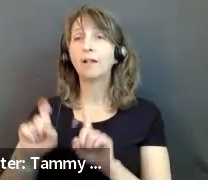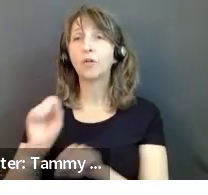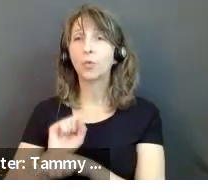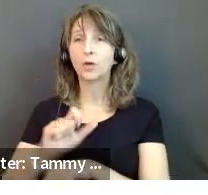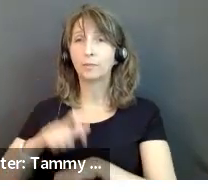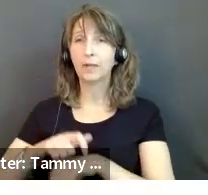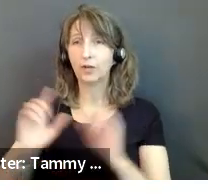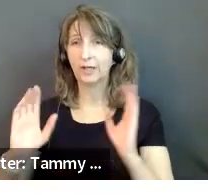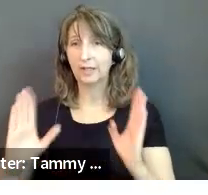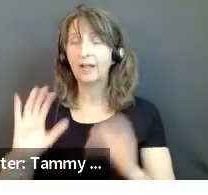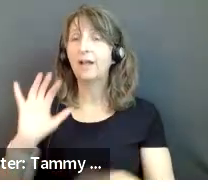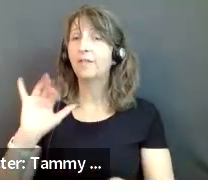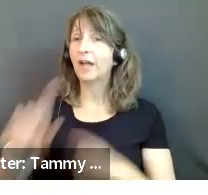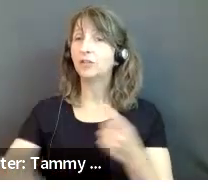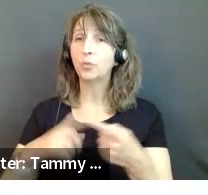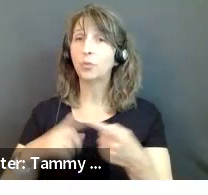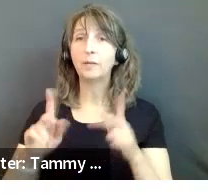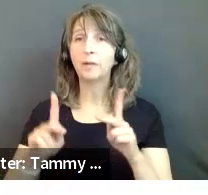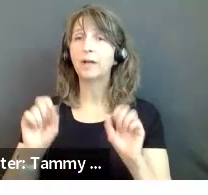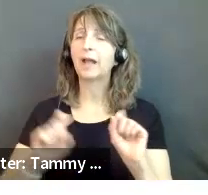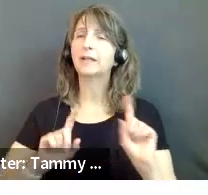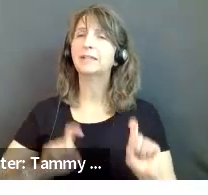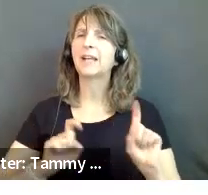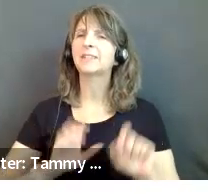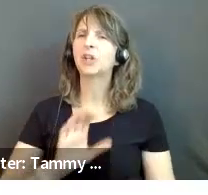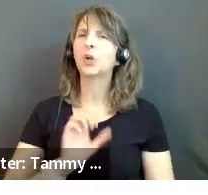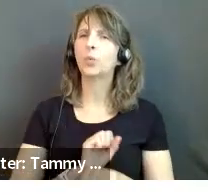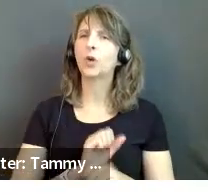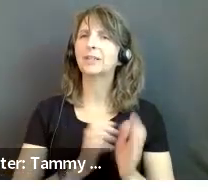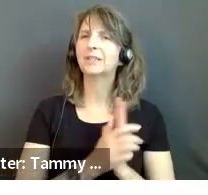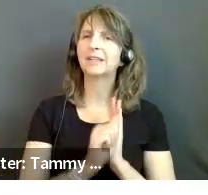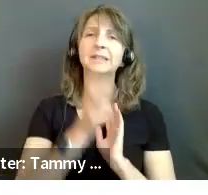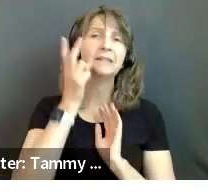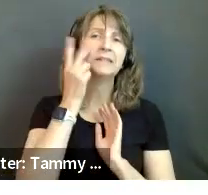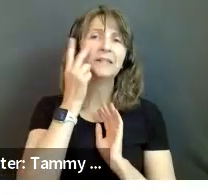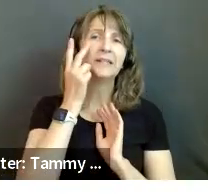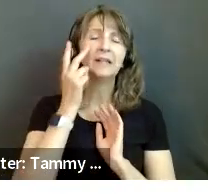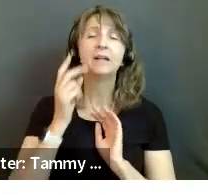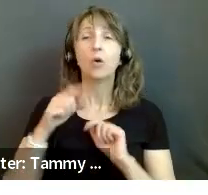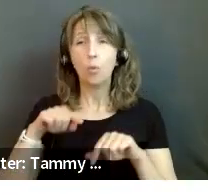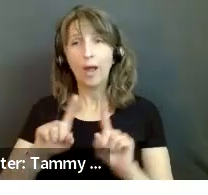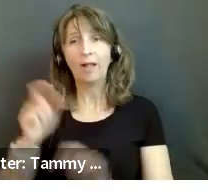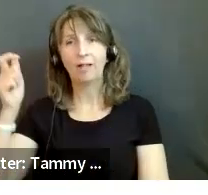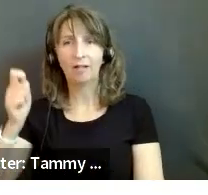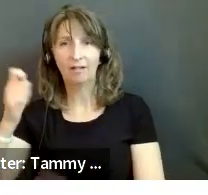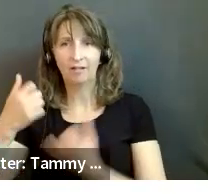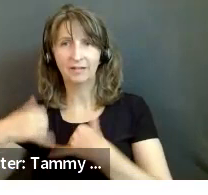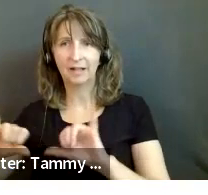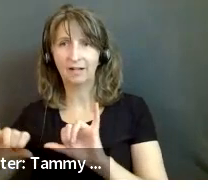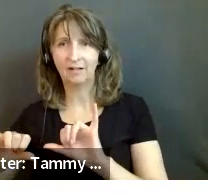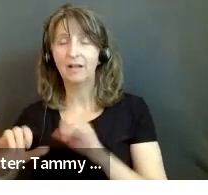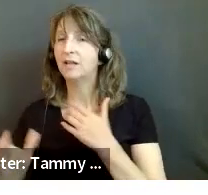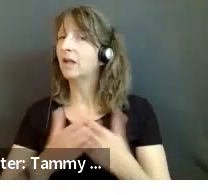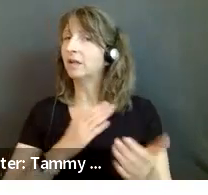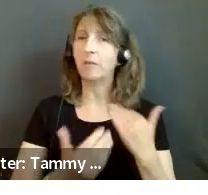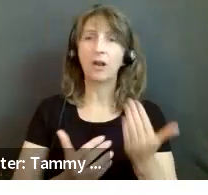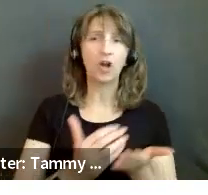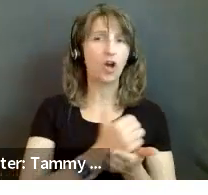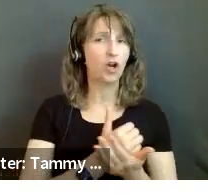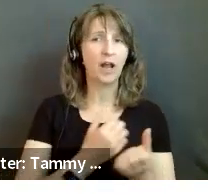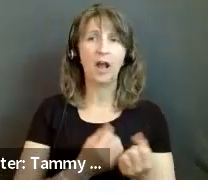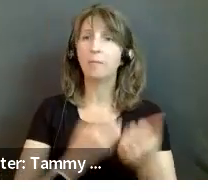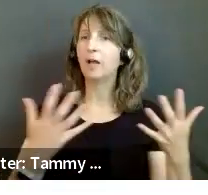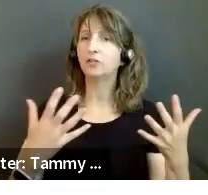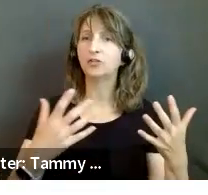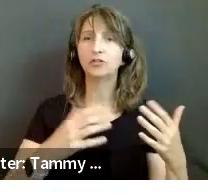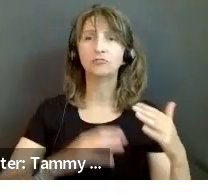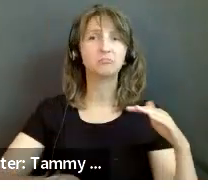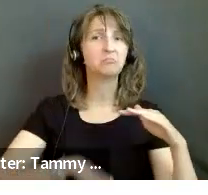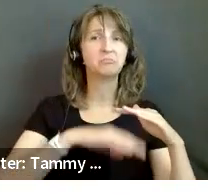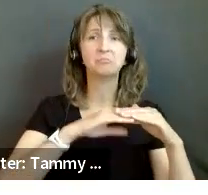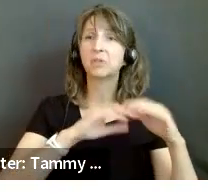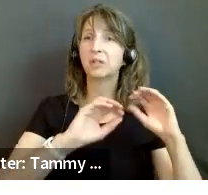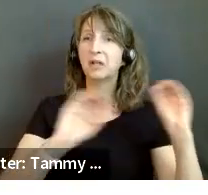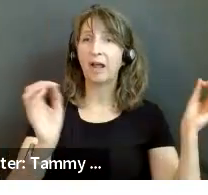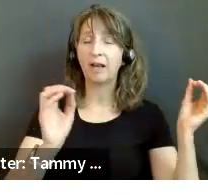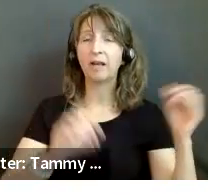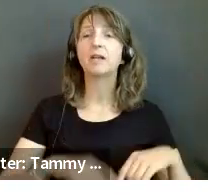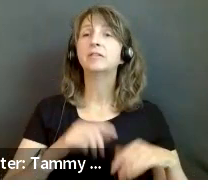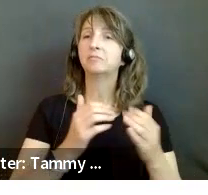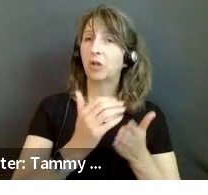No matter how much they earn. As long as they continue to have a disability.